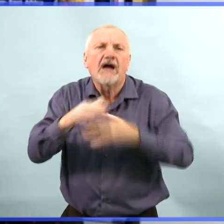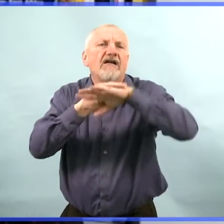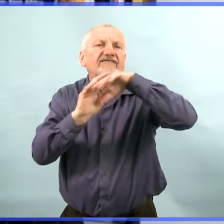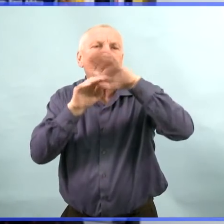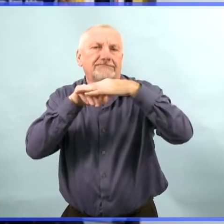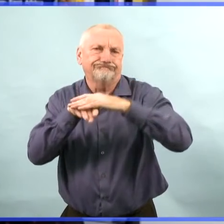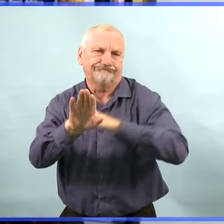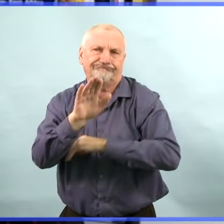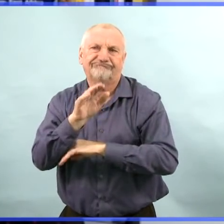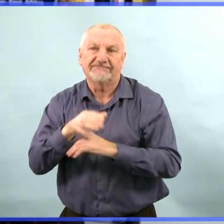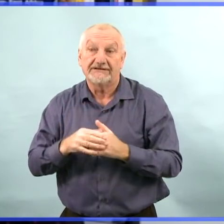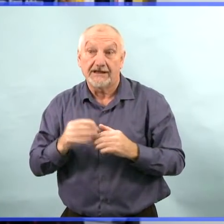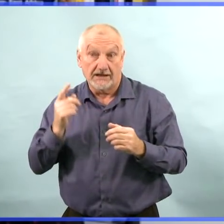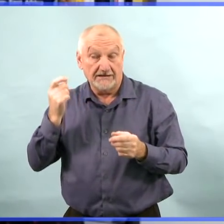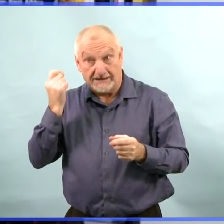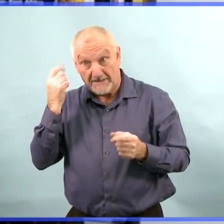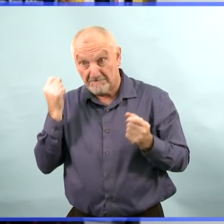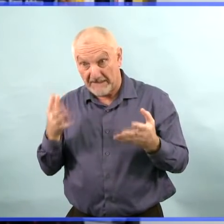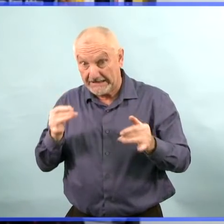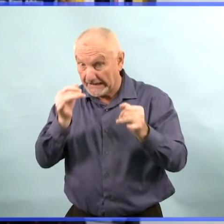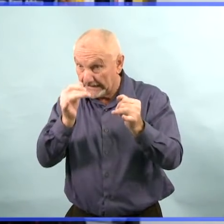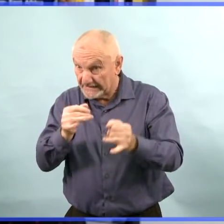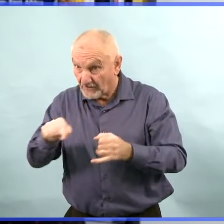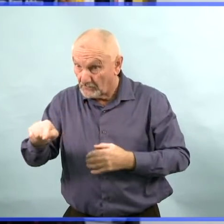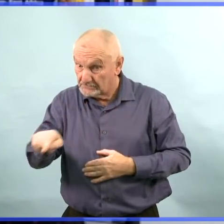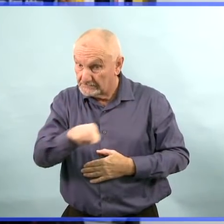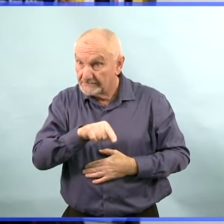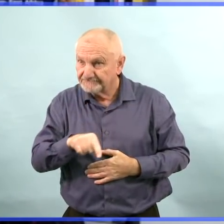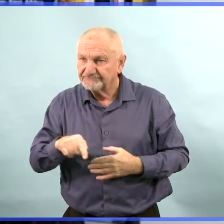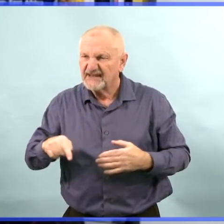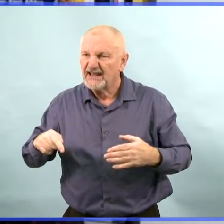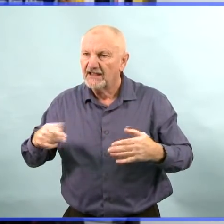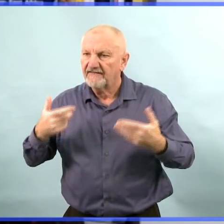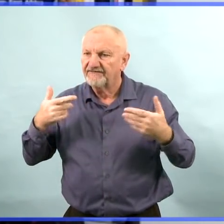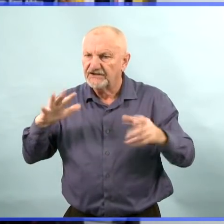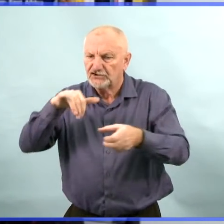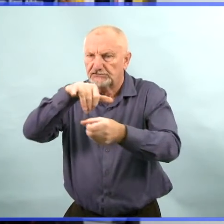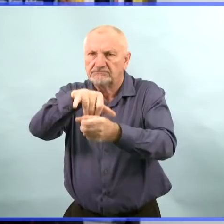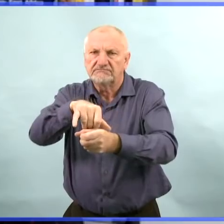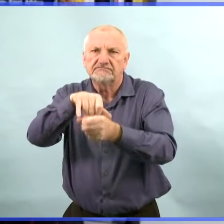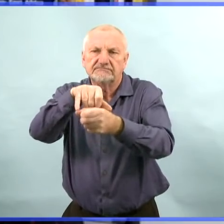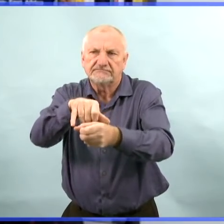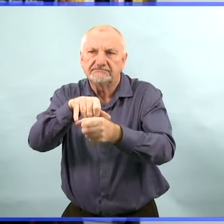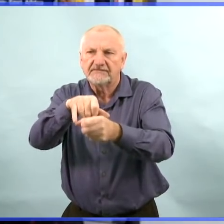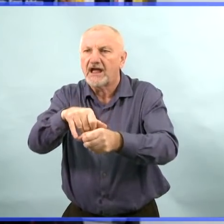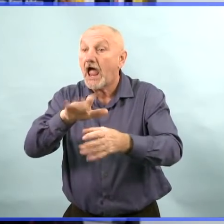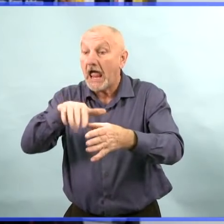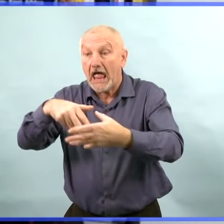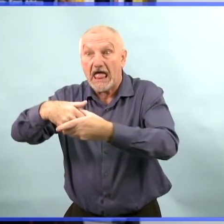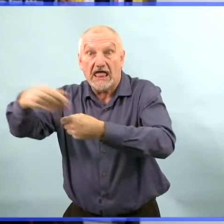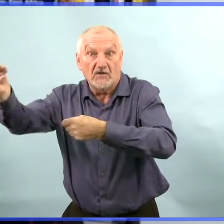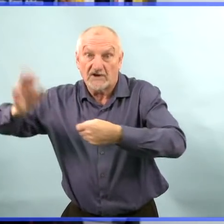grateful to be vaccinated a huge thanks to saint amon for hosting another successful community